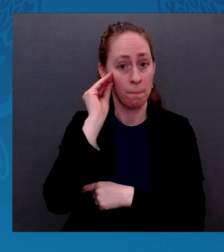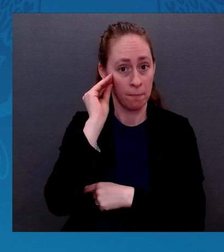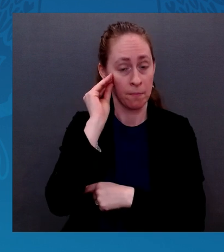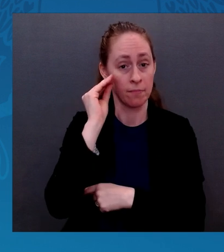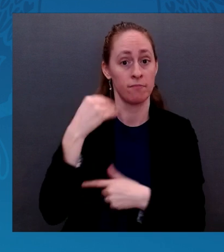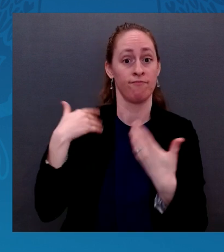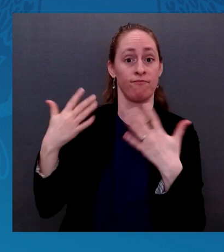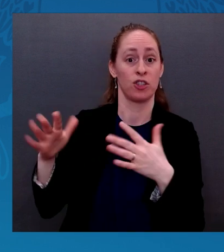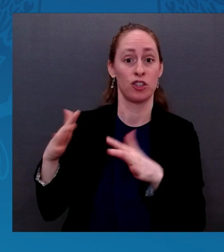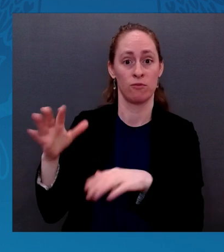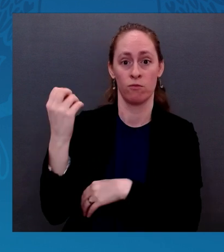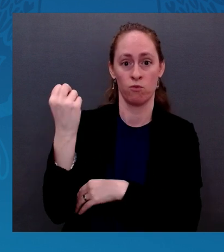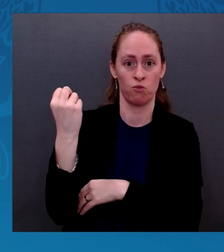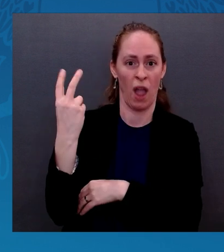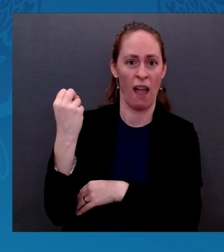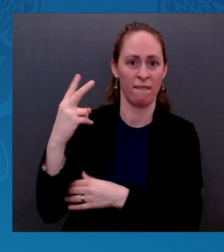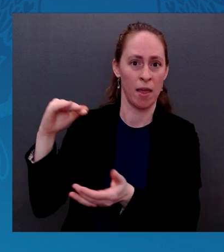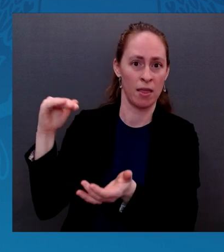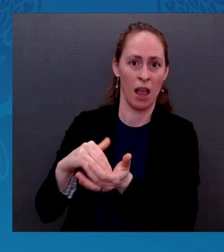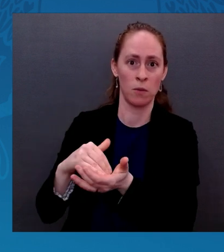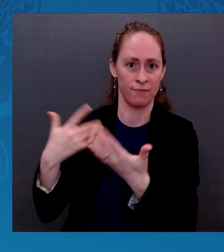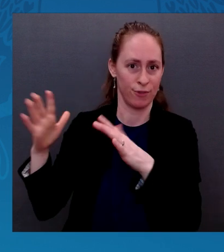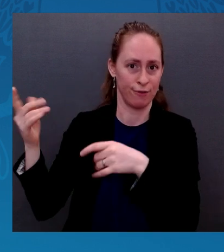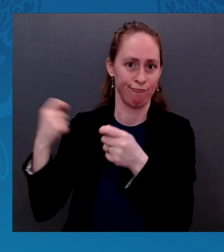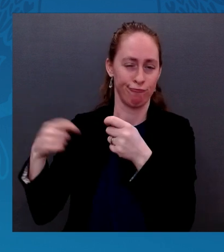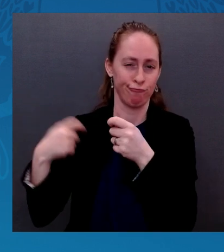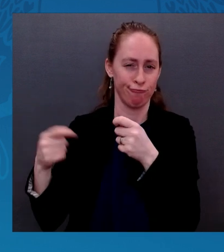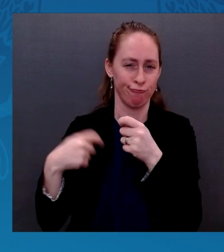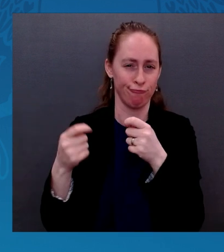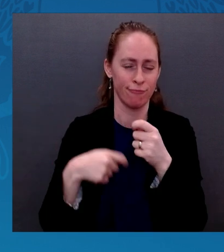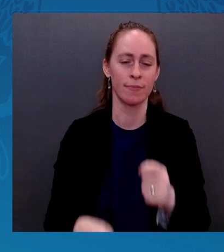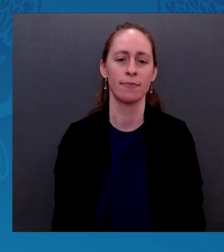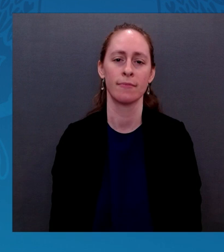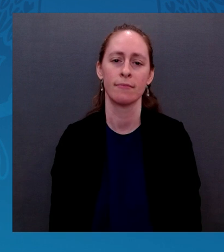we have done a lot of different public work. But the city of Newark has gone above